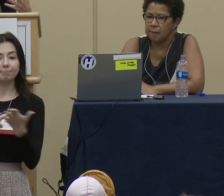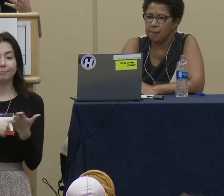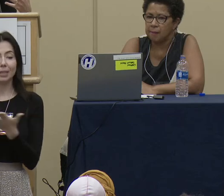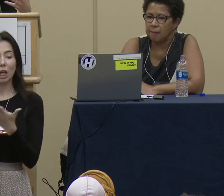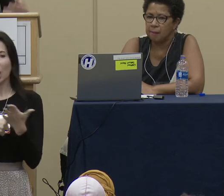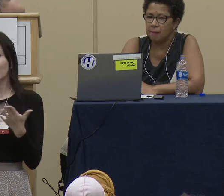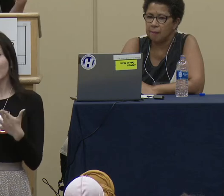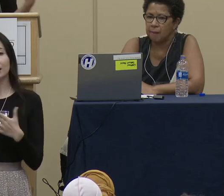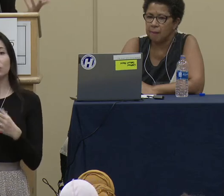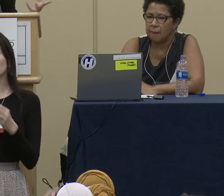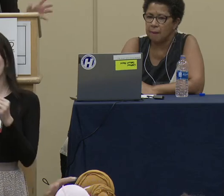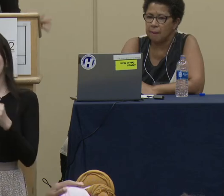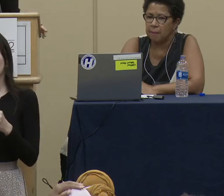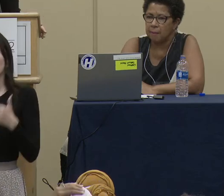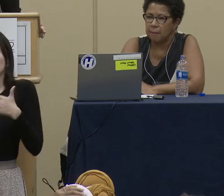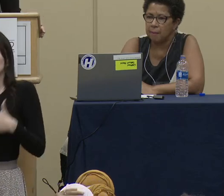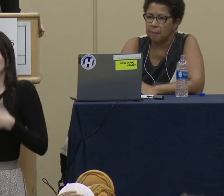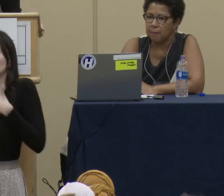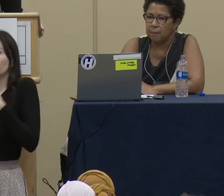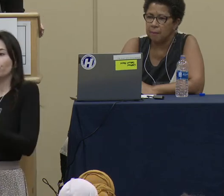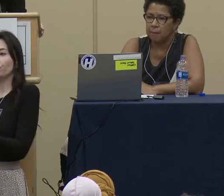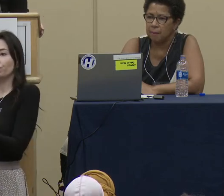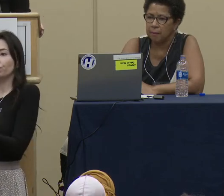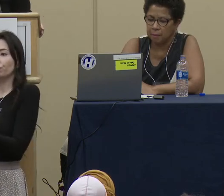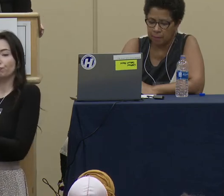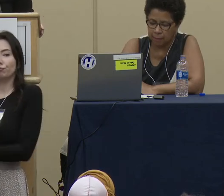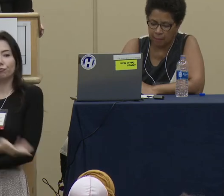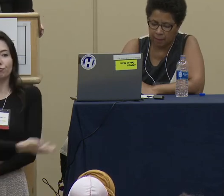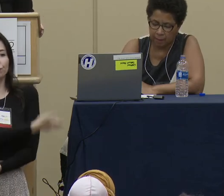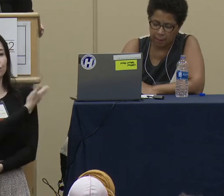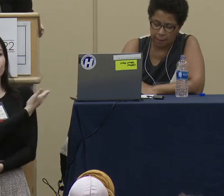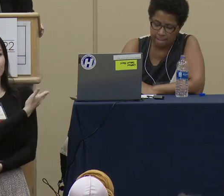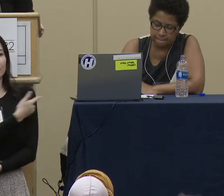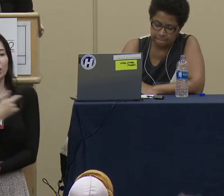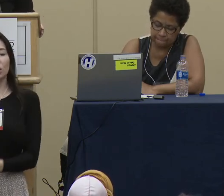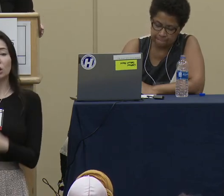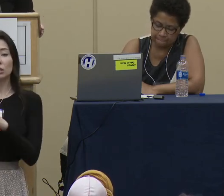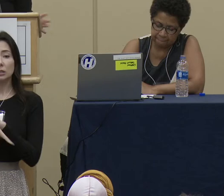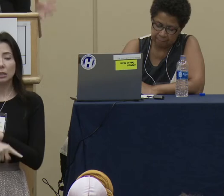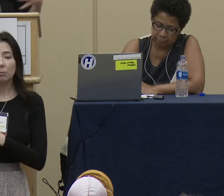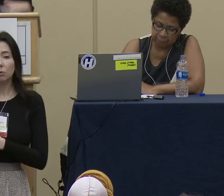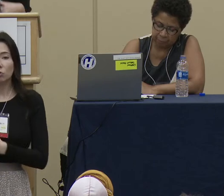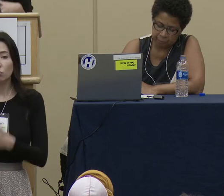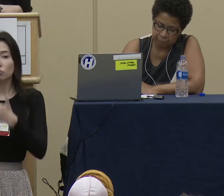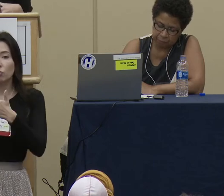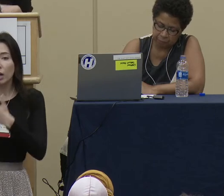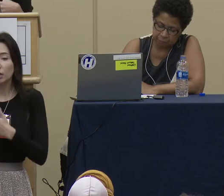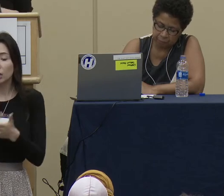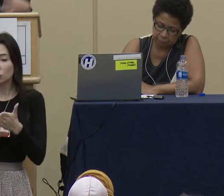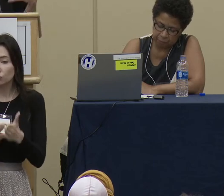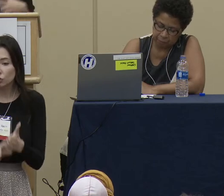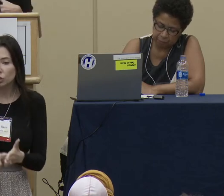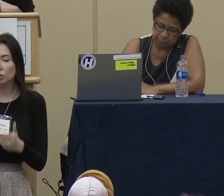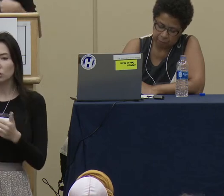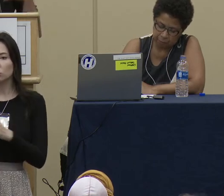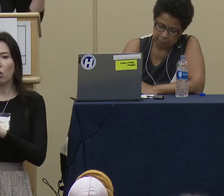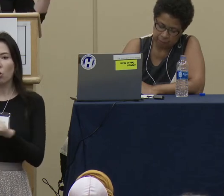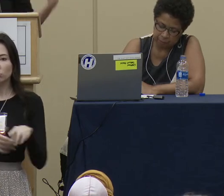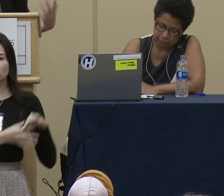urgent topic, and I can think of no better guide for this conversation than Dr. Ransby. Her deep historical writing and